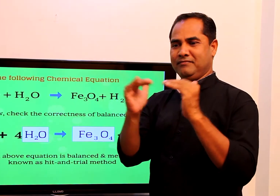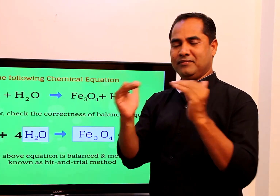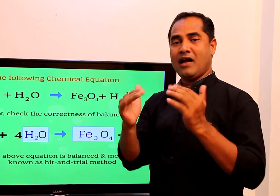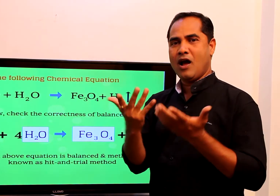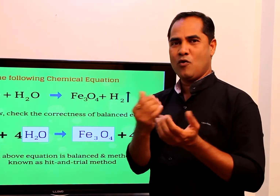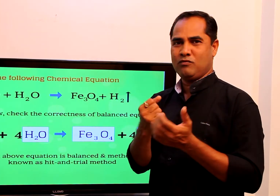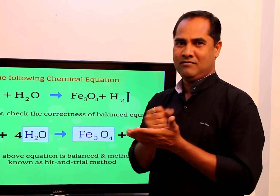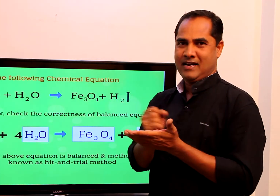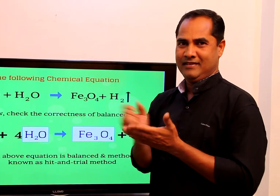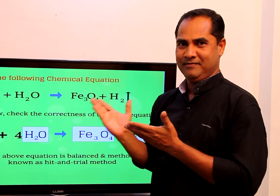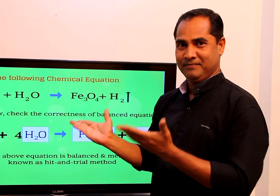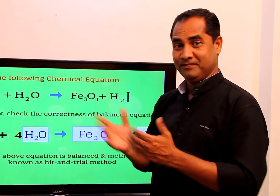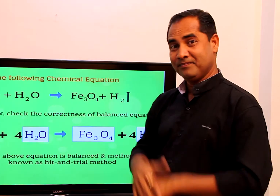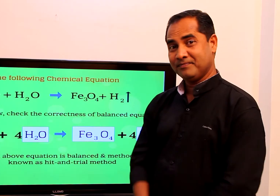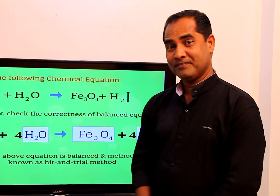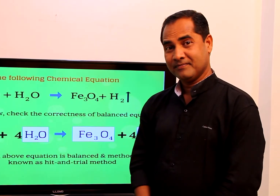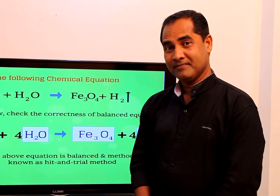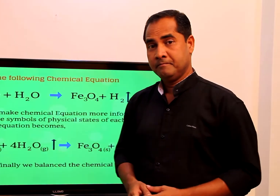This is how we balance an equation.